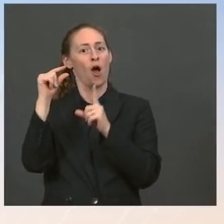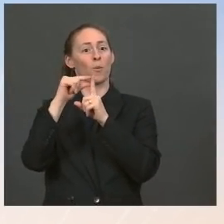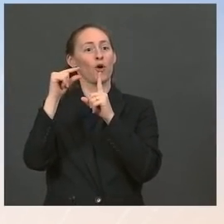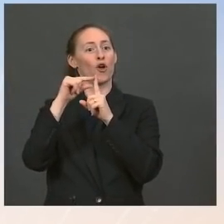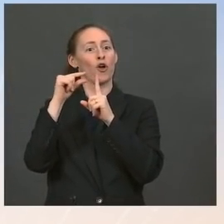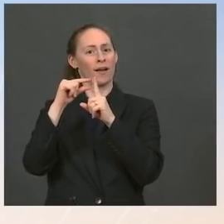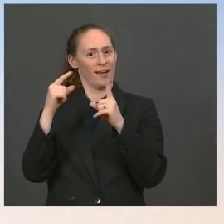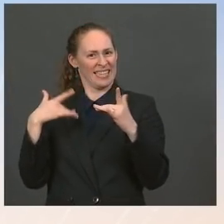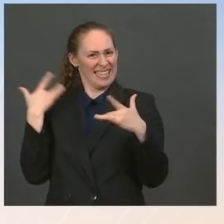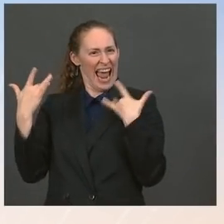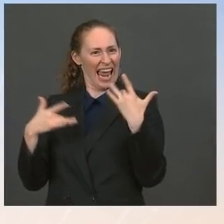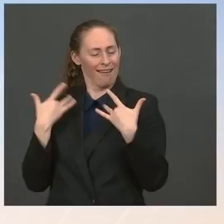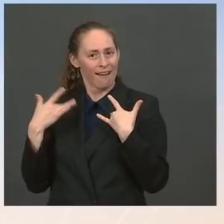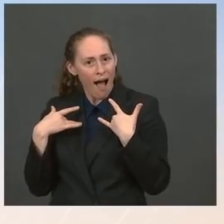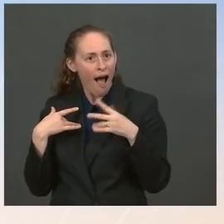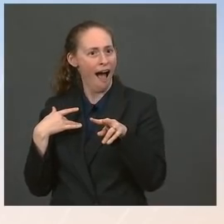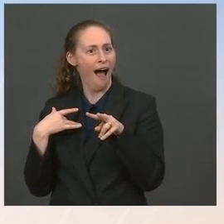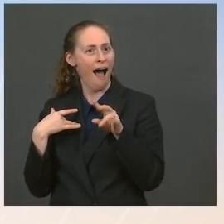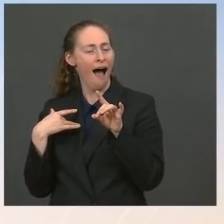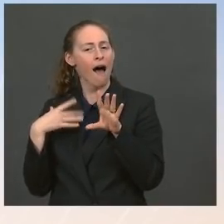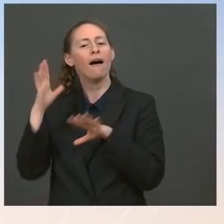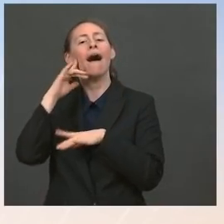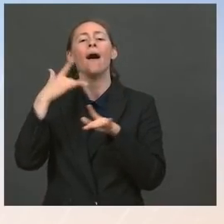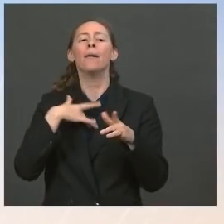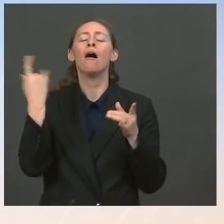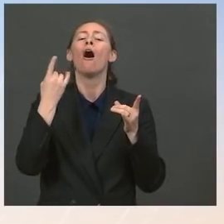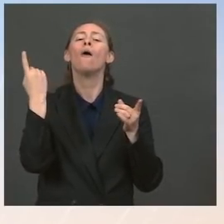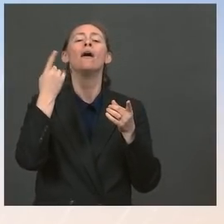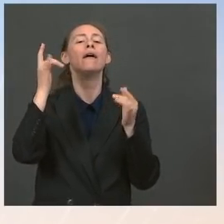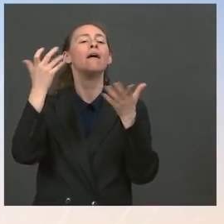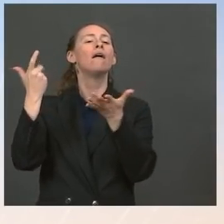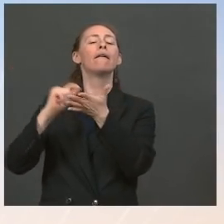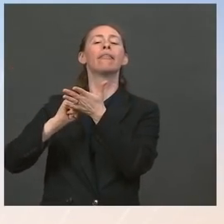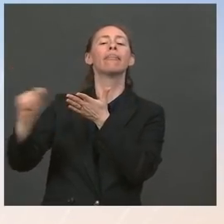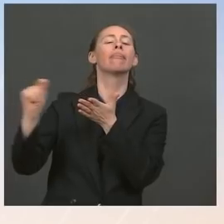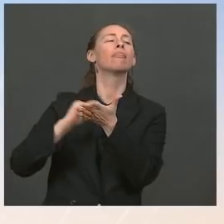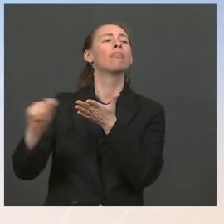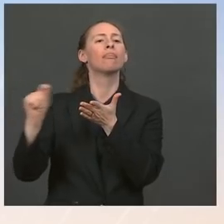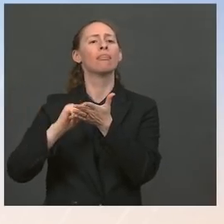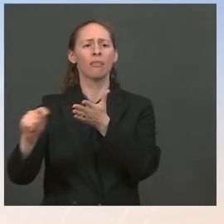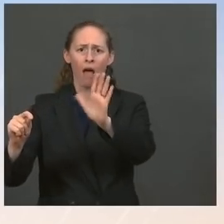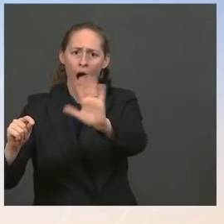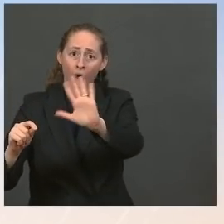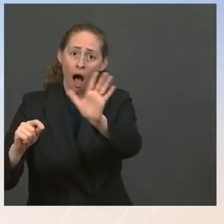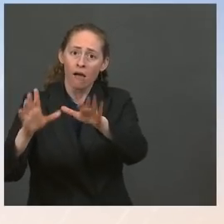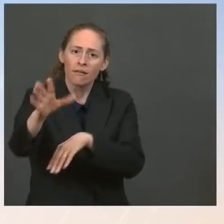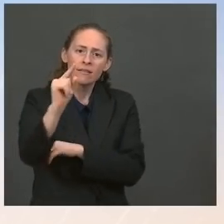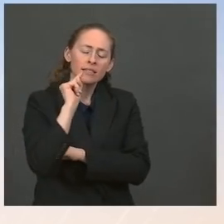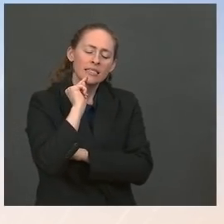because it's not always my style. But we are "excited," with an exclamation point, about what we're going to be able to deliver.